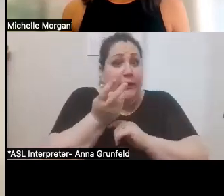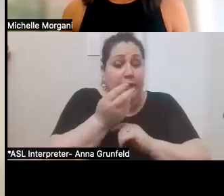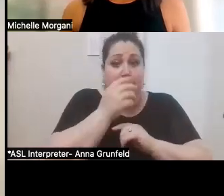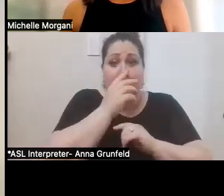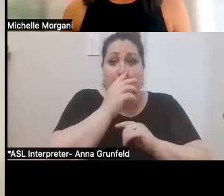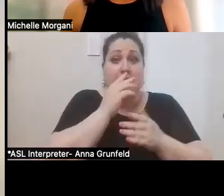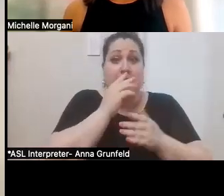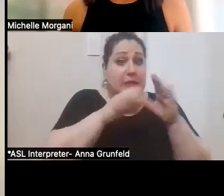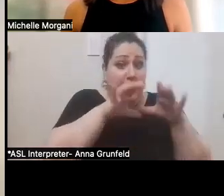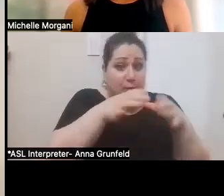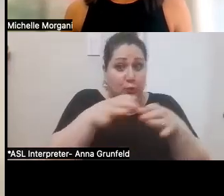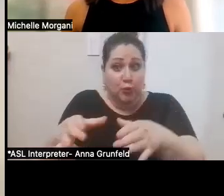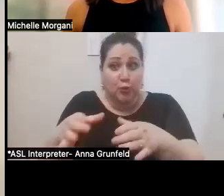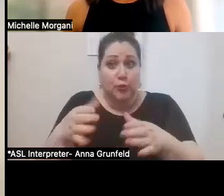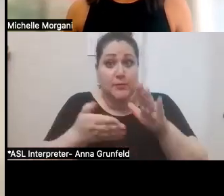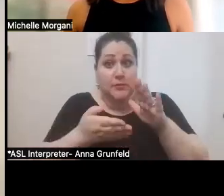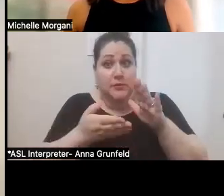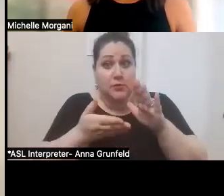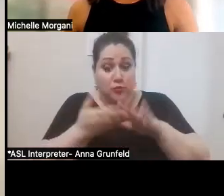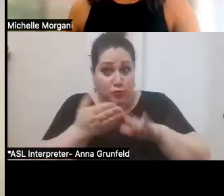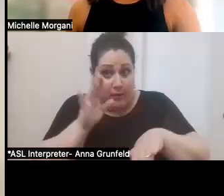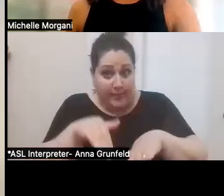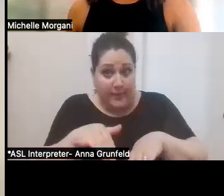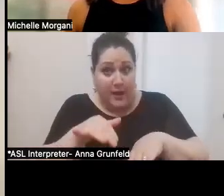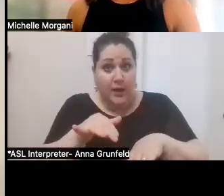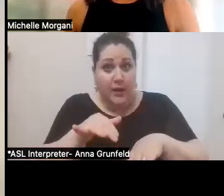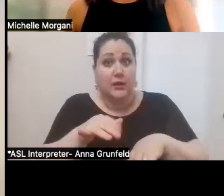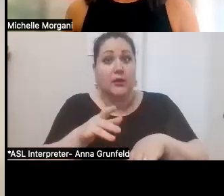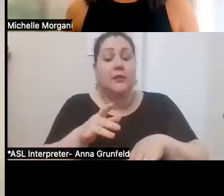And, as you know, the COPM is designed for